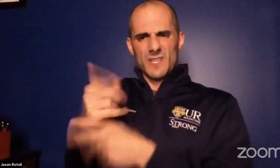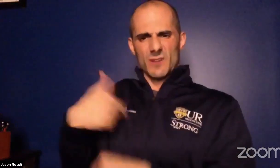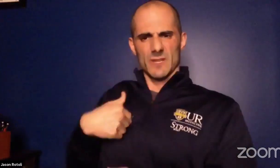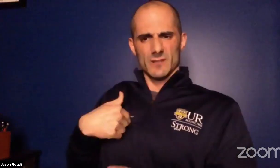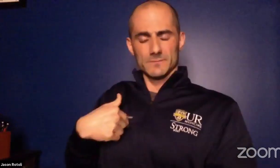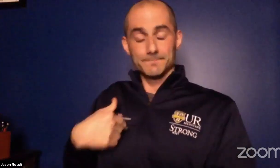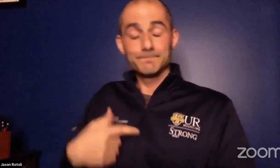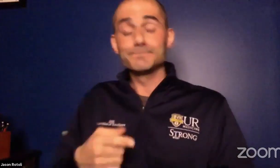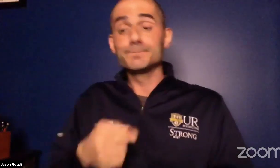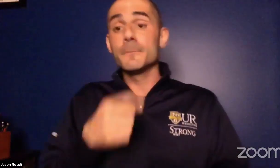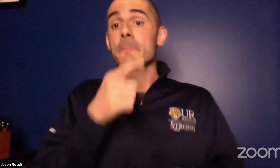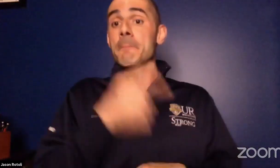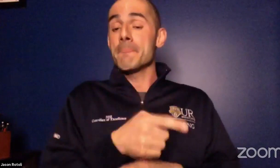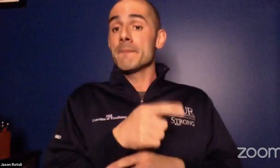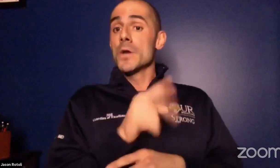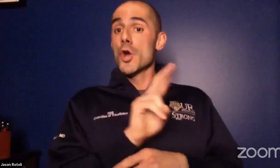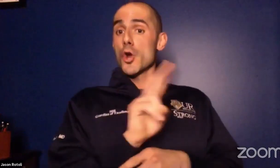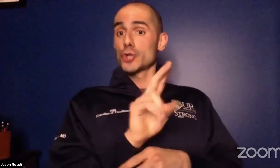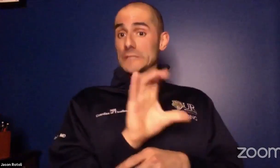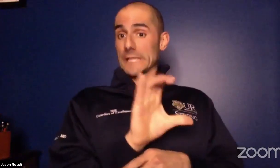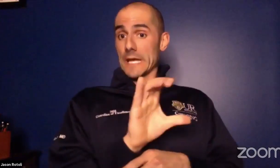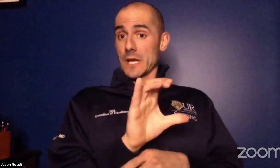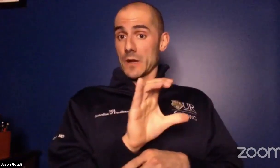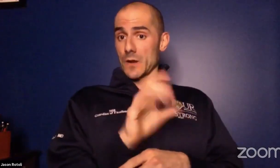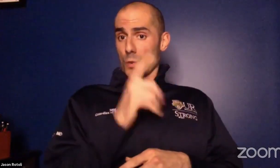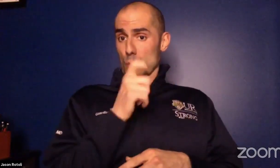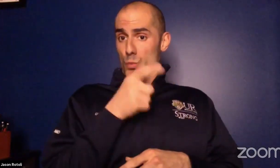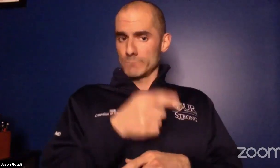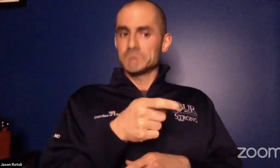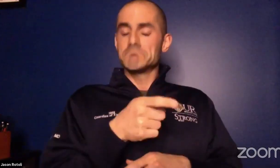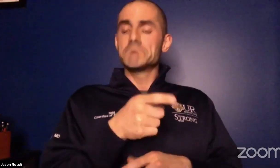handled at urgent care. So understand the difference